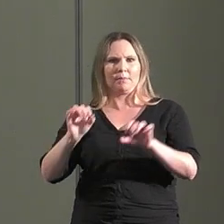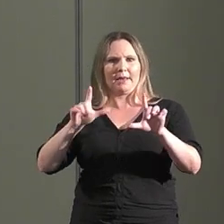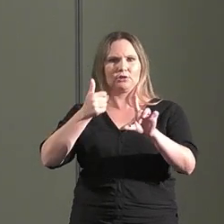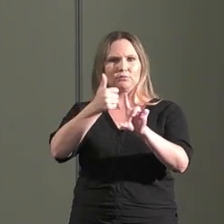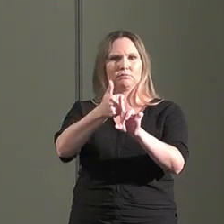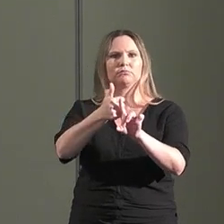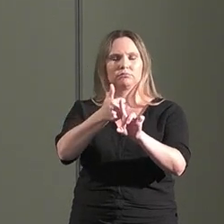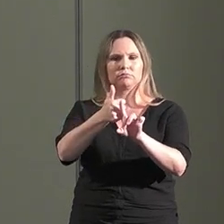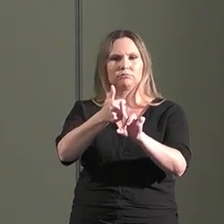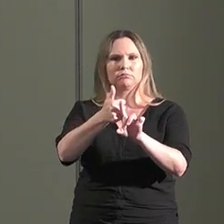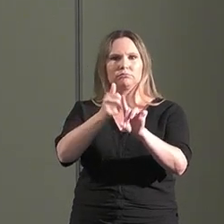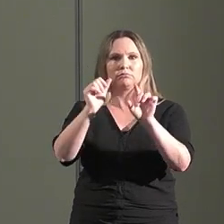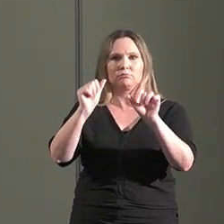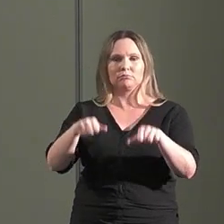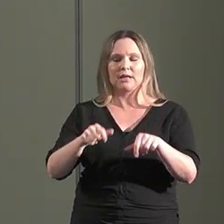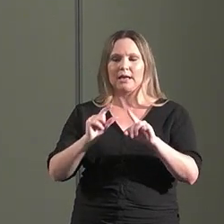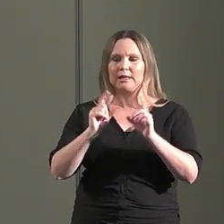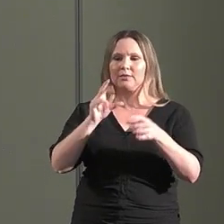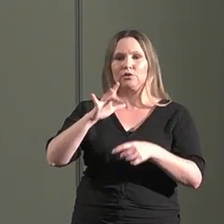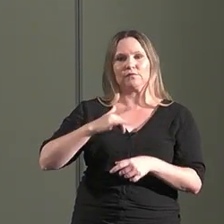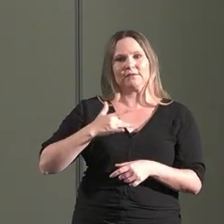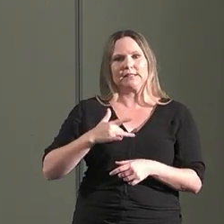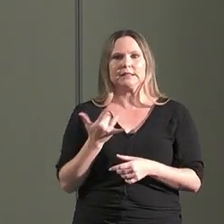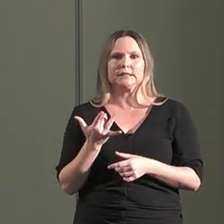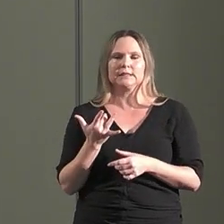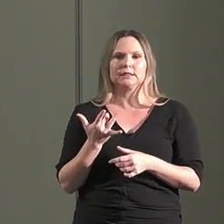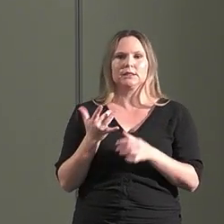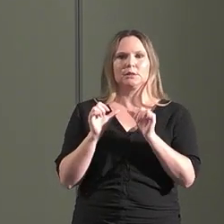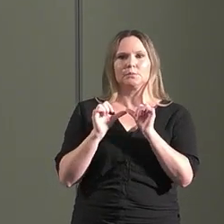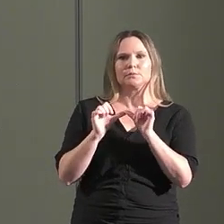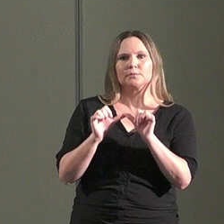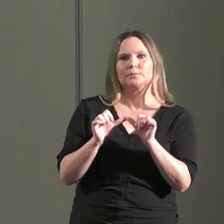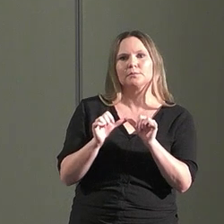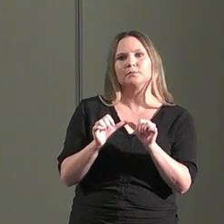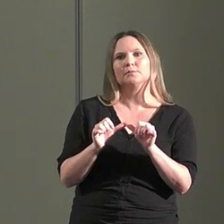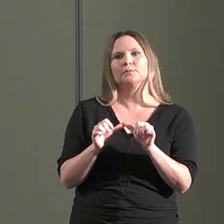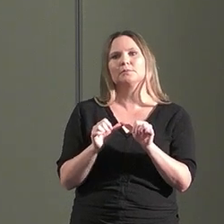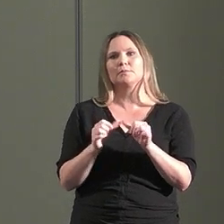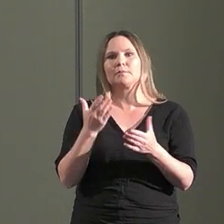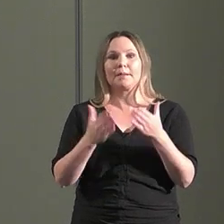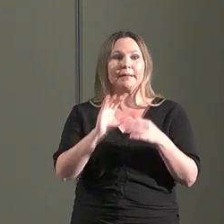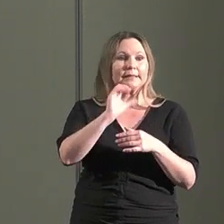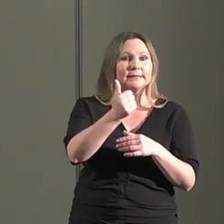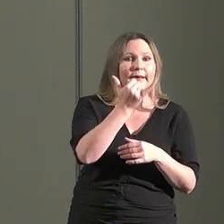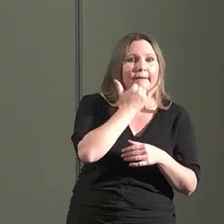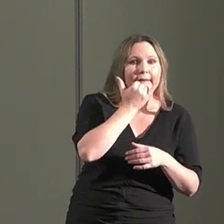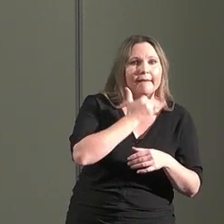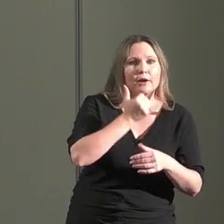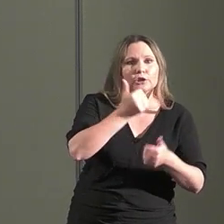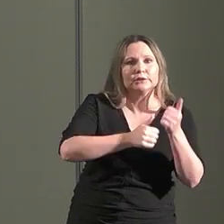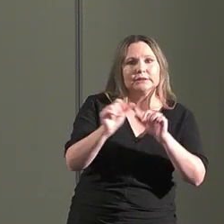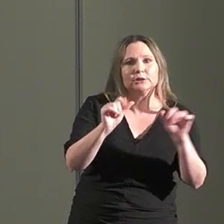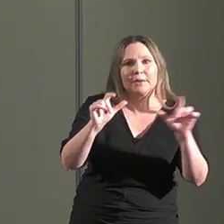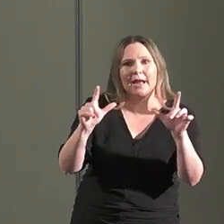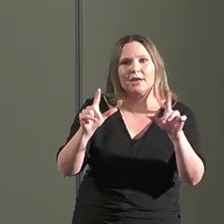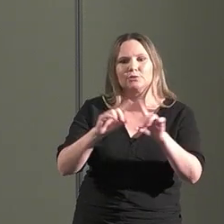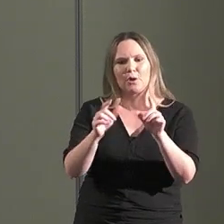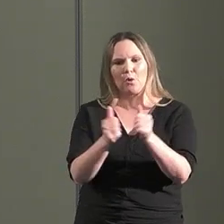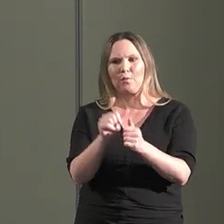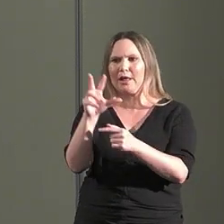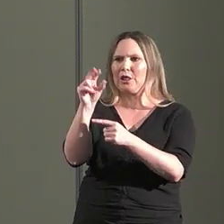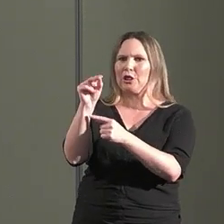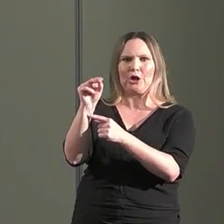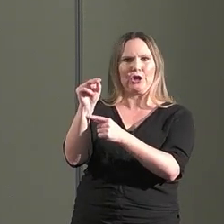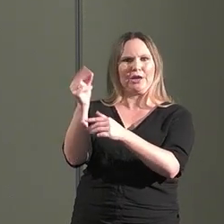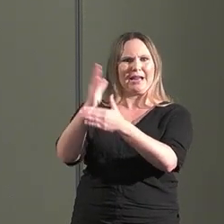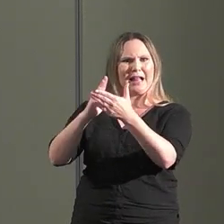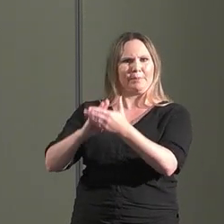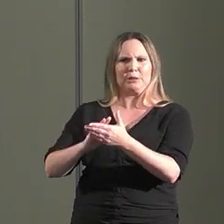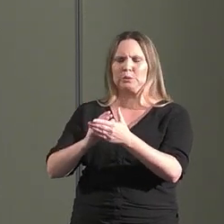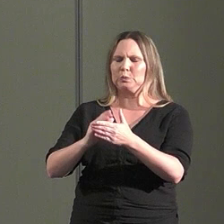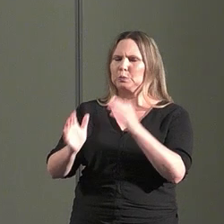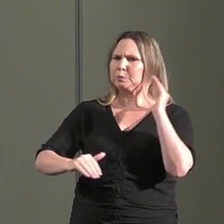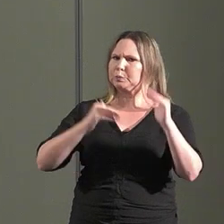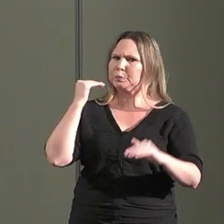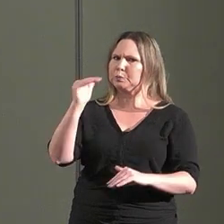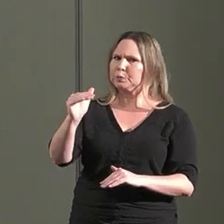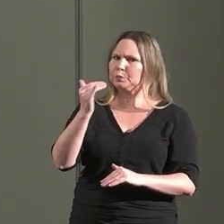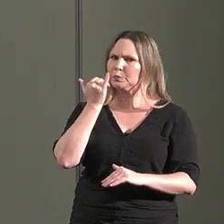To give a sense of the persistence of user 10 errors on the page versus 10 errors with